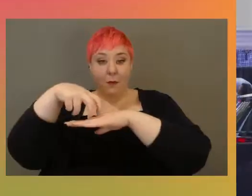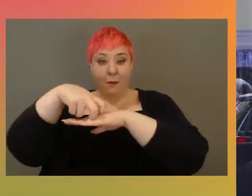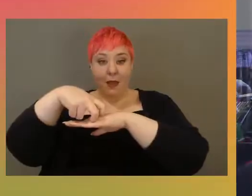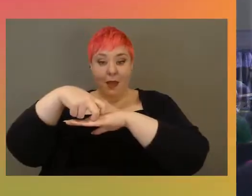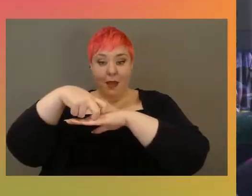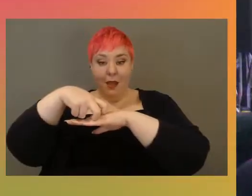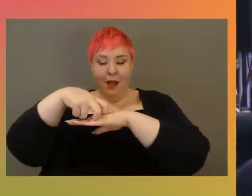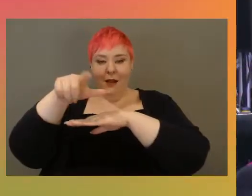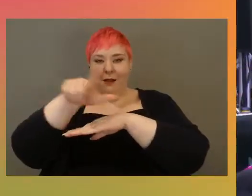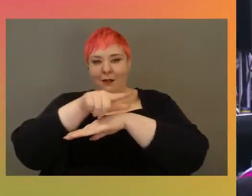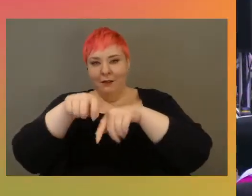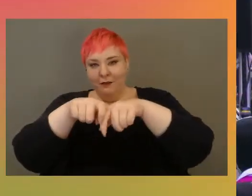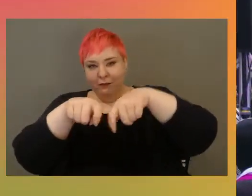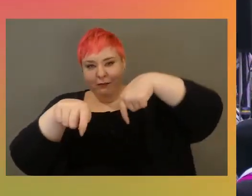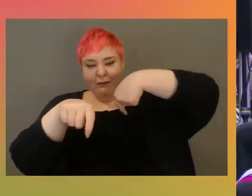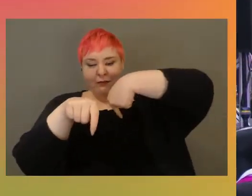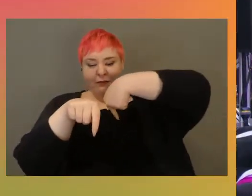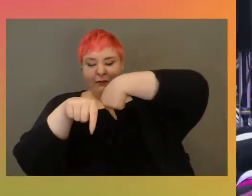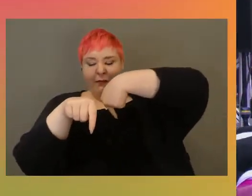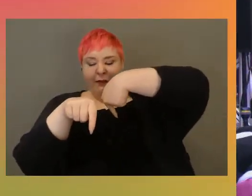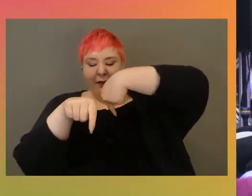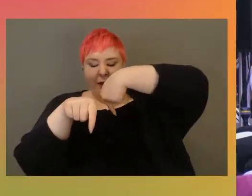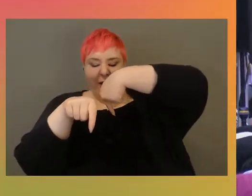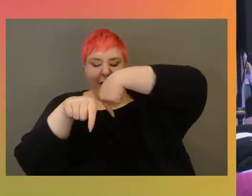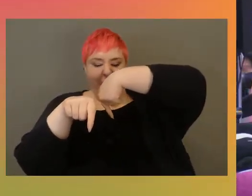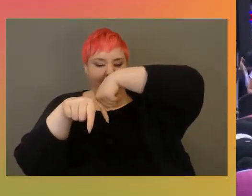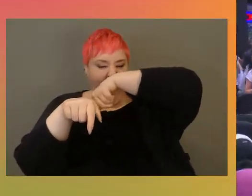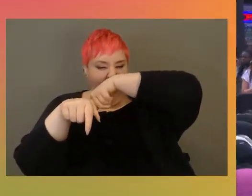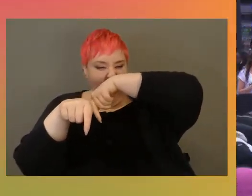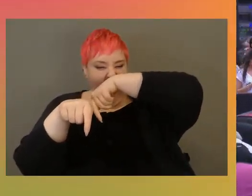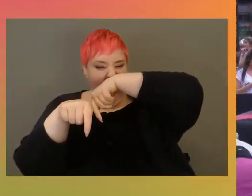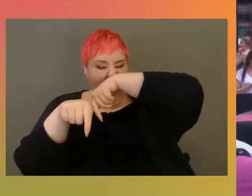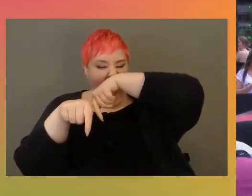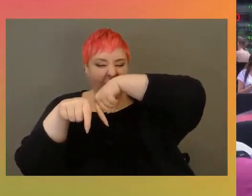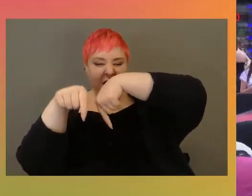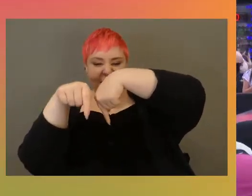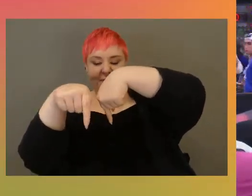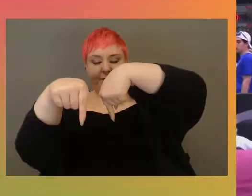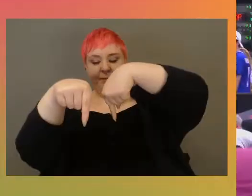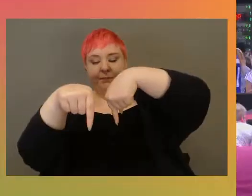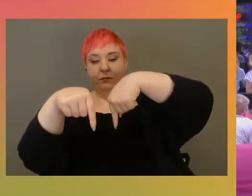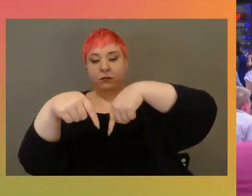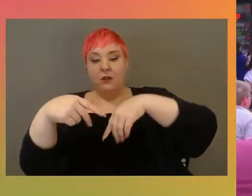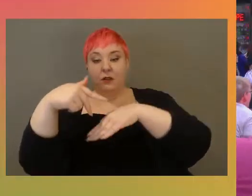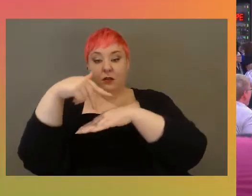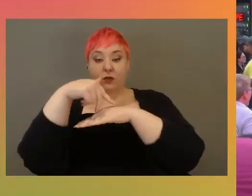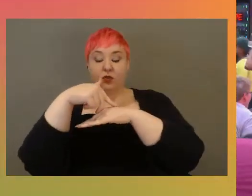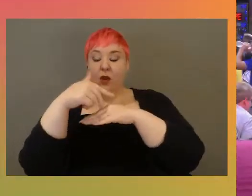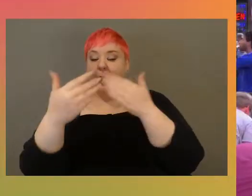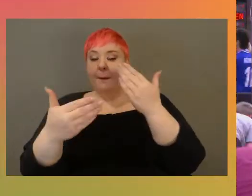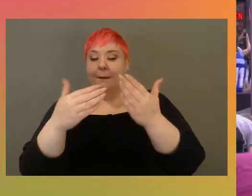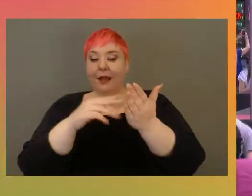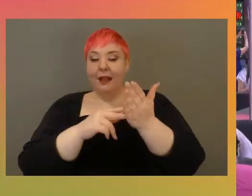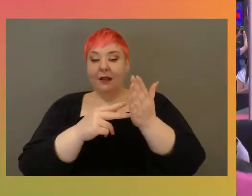FORWARD.